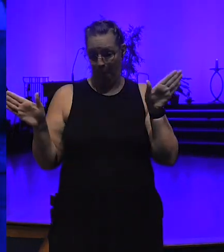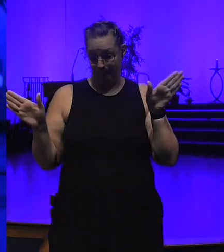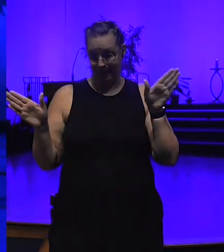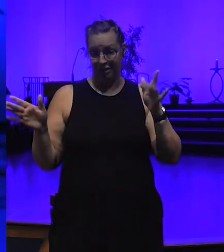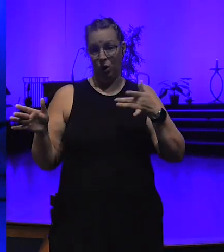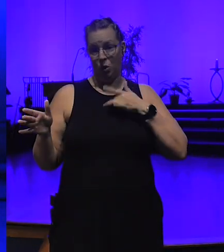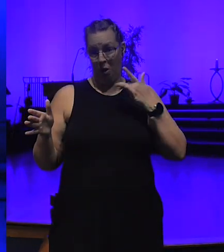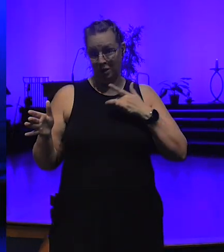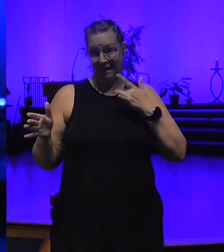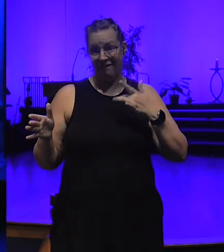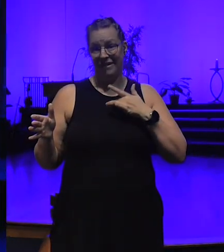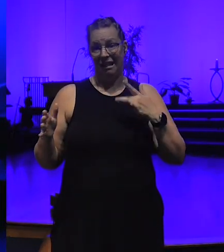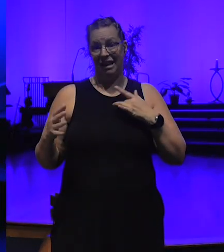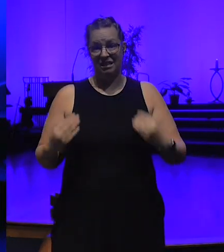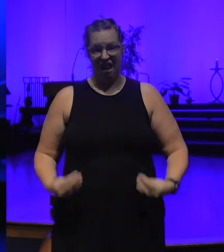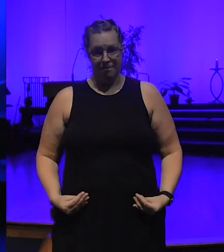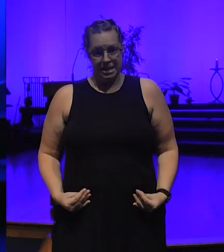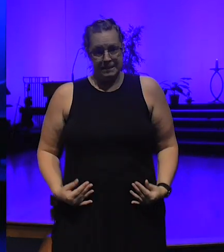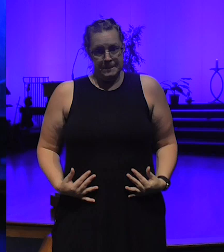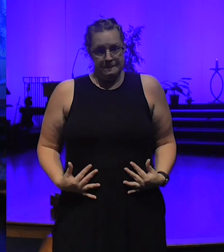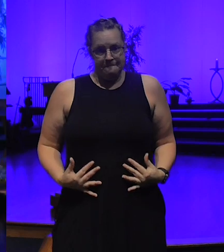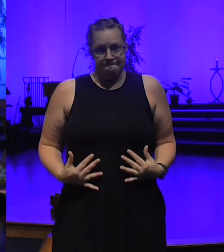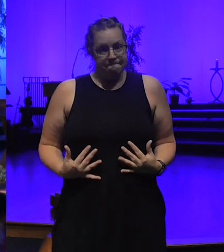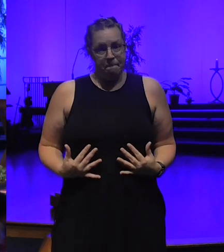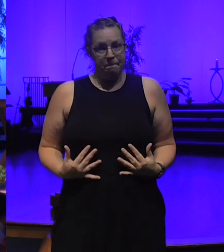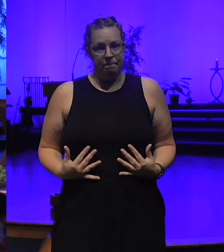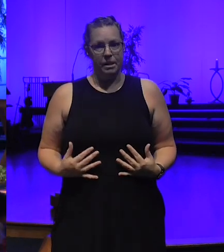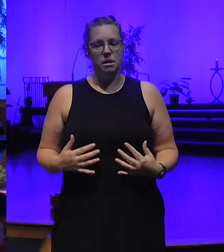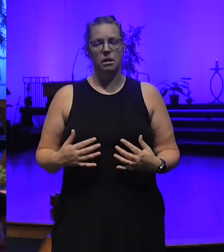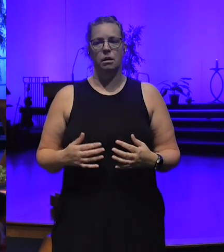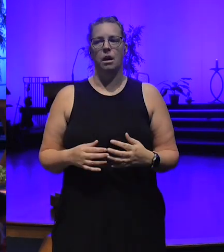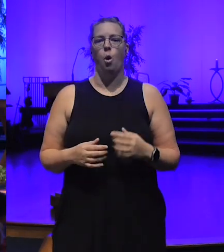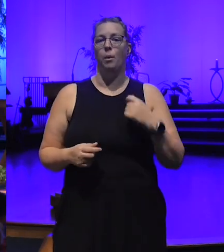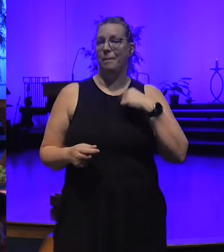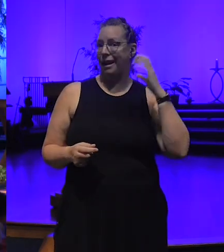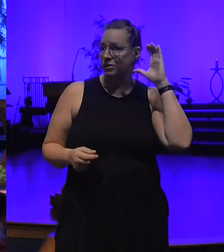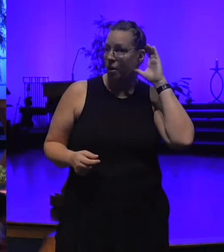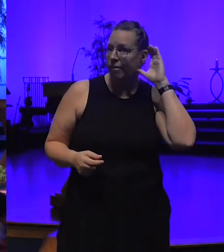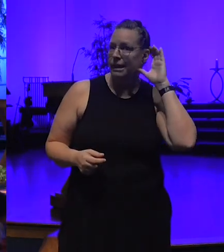that have been welling up within us we might have to listen to what the